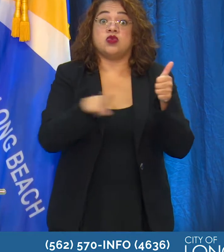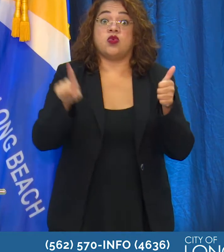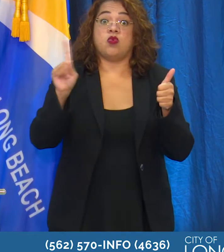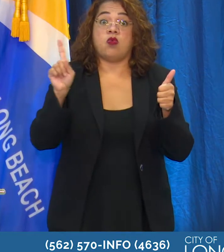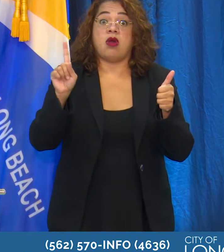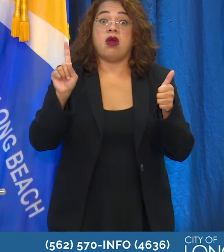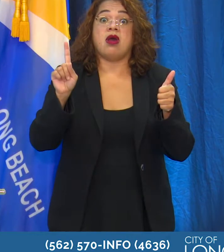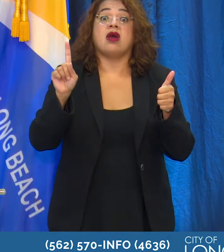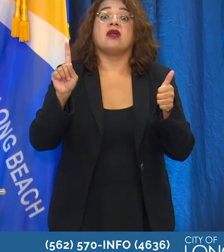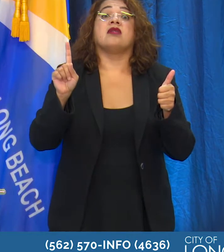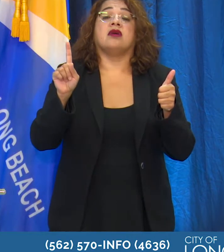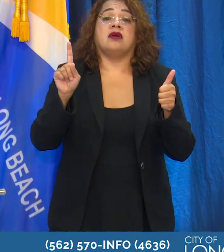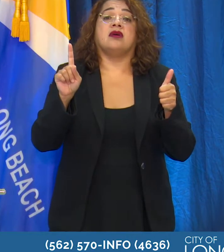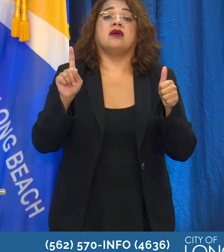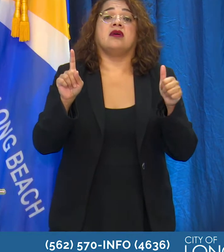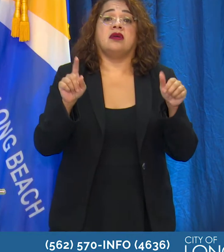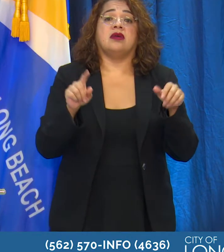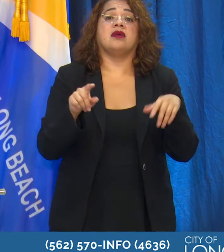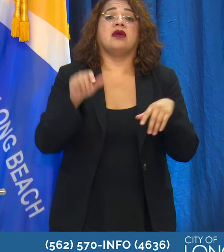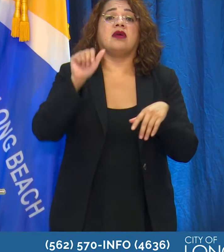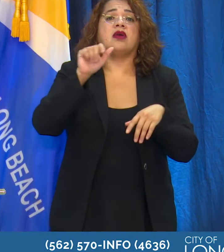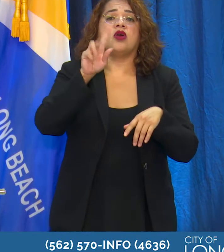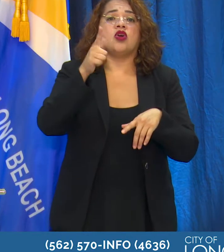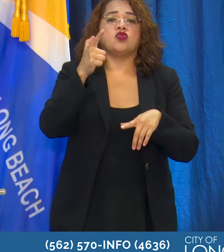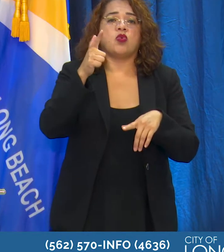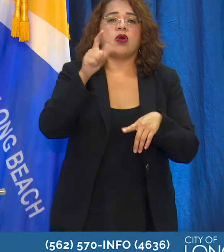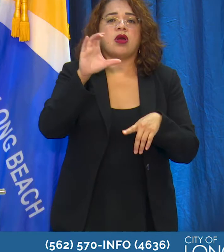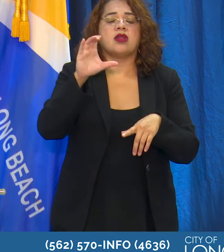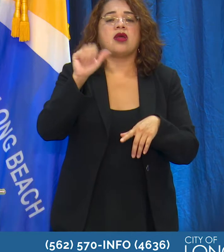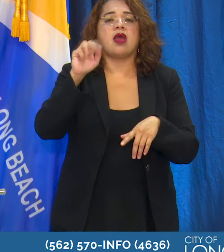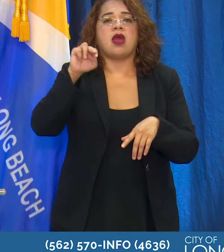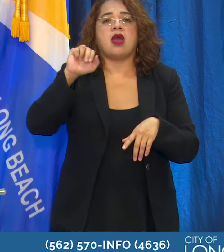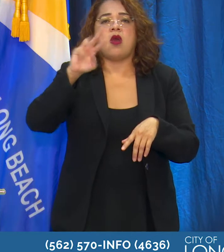COVID testing is also available every day of the week throughout Long Beach.